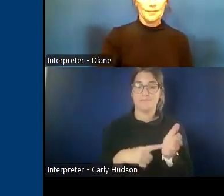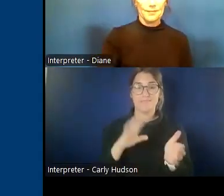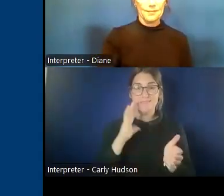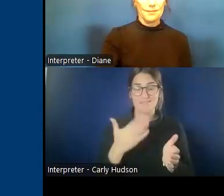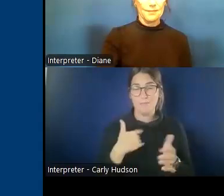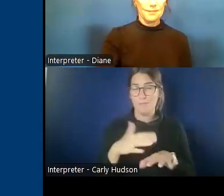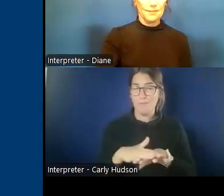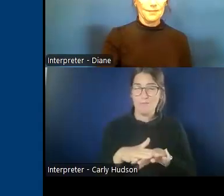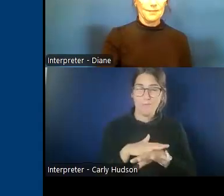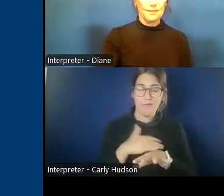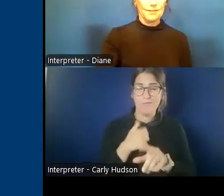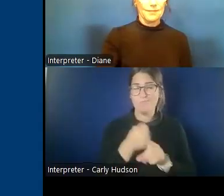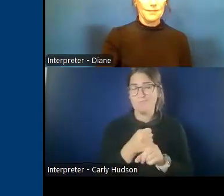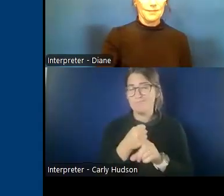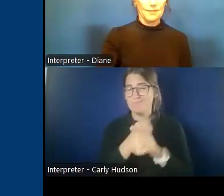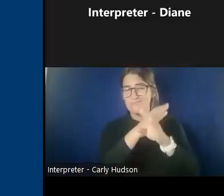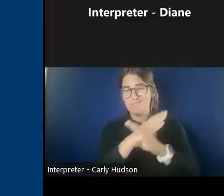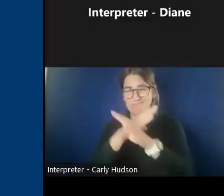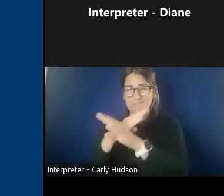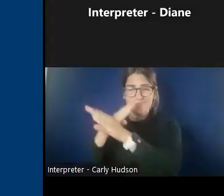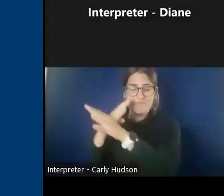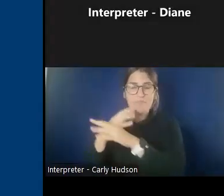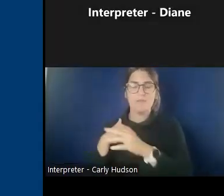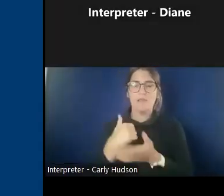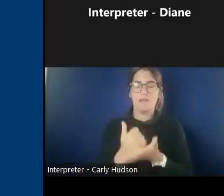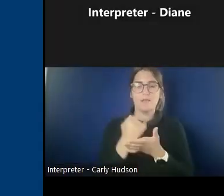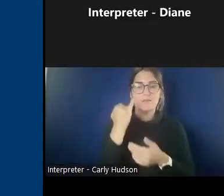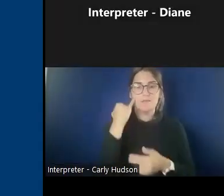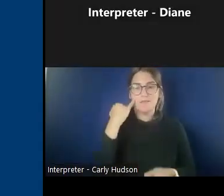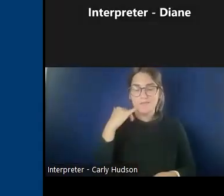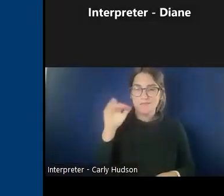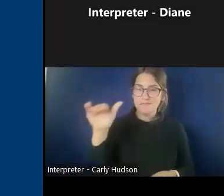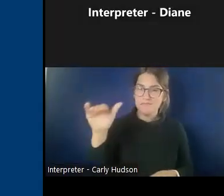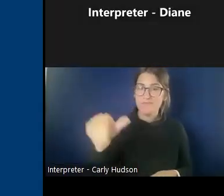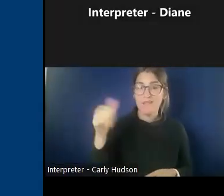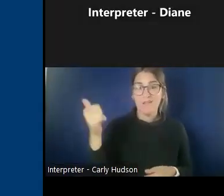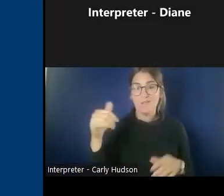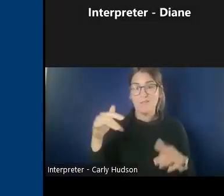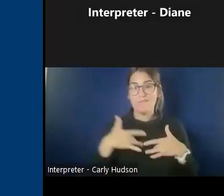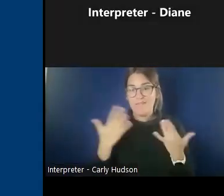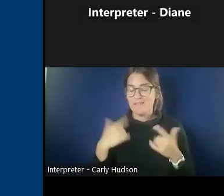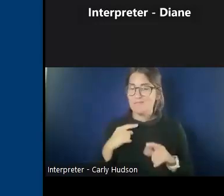this set and the other thing and it helps when we go to other functions in the community and other